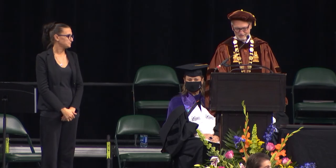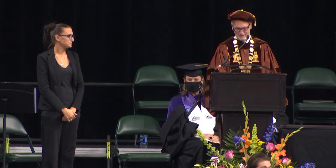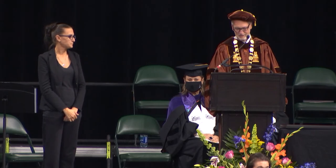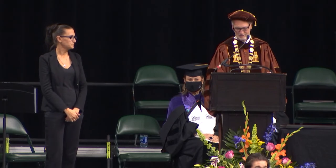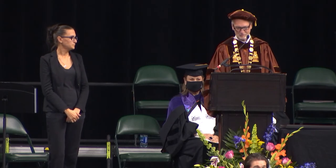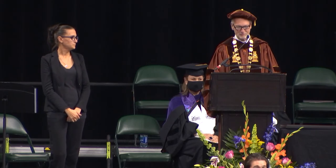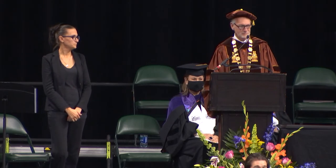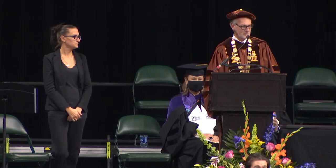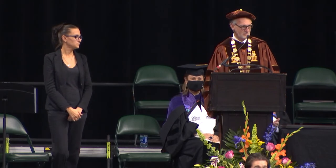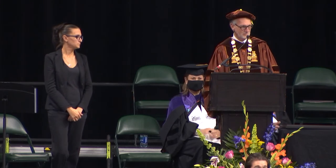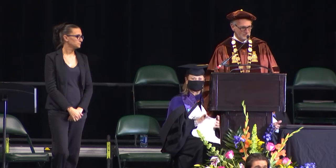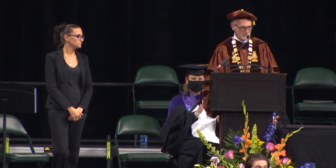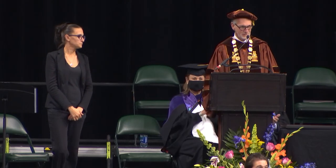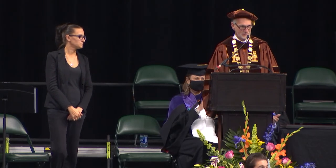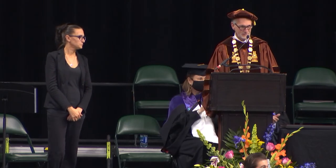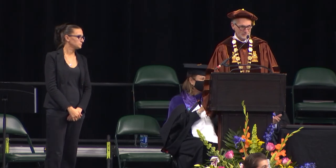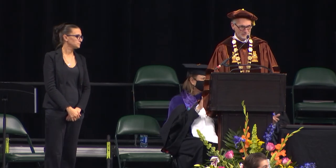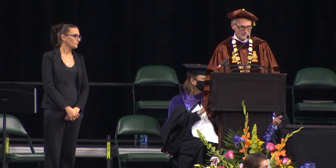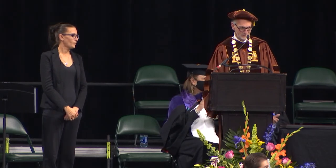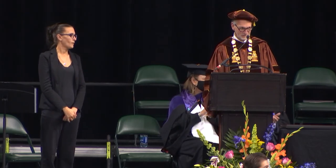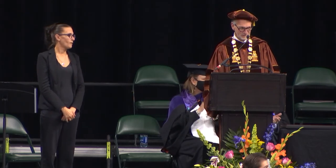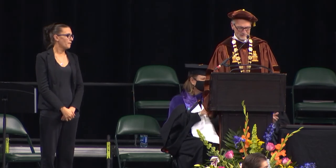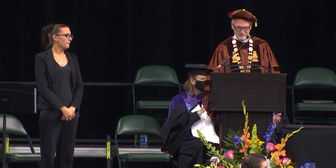(audience applauding)